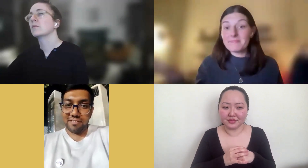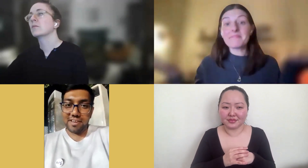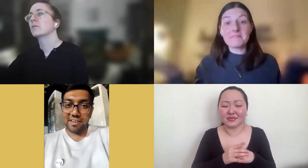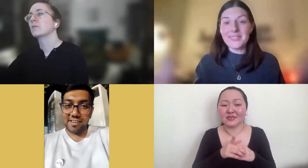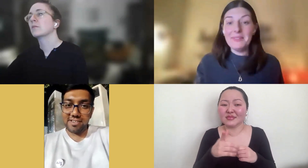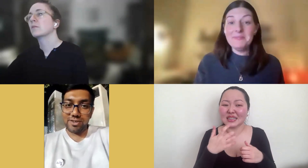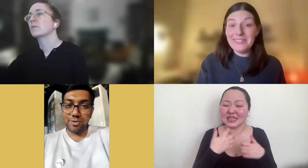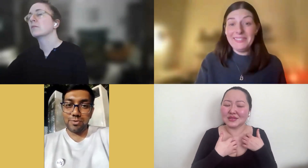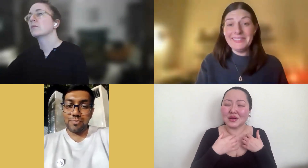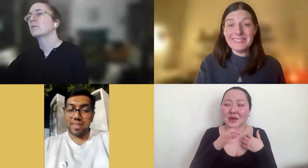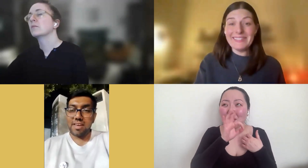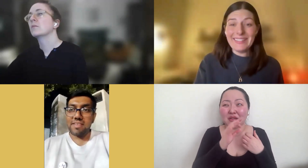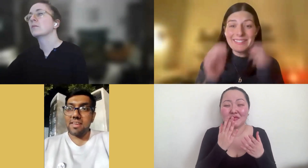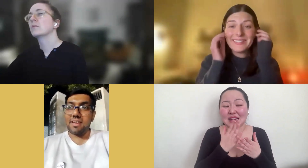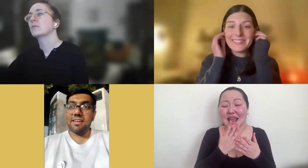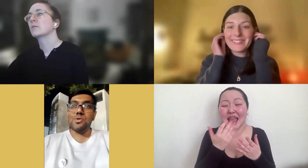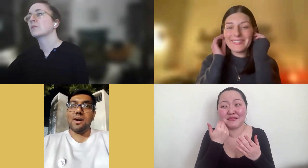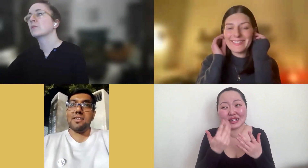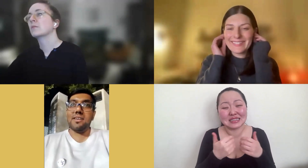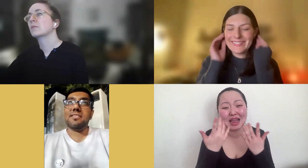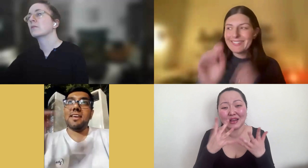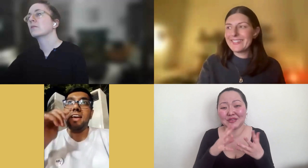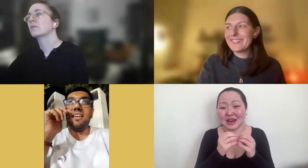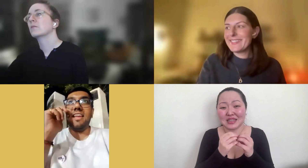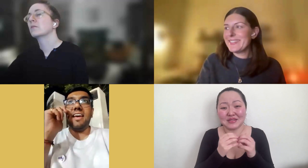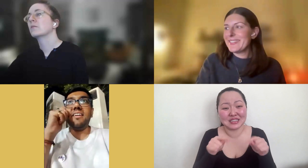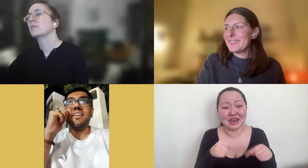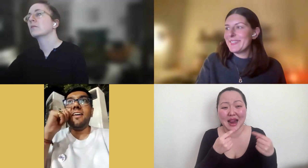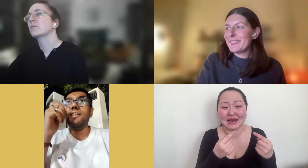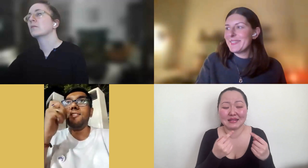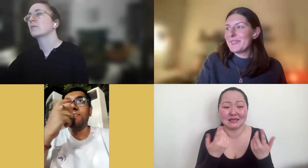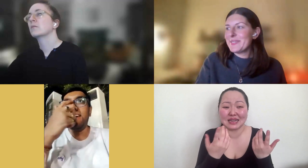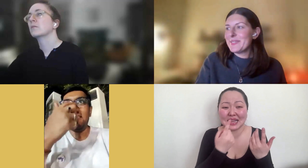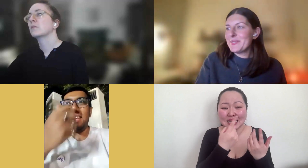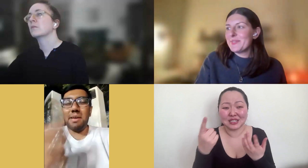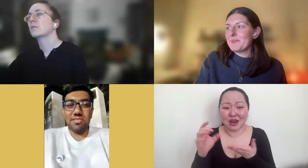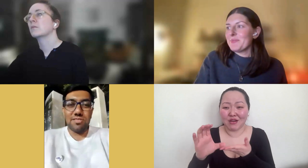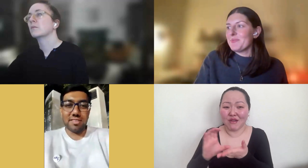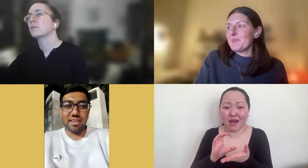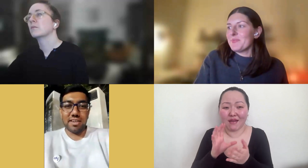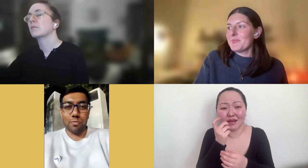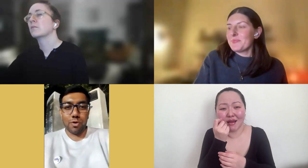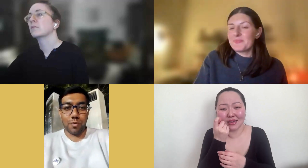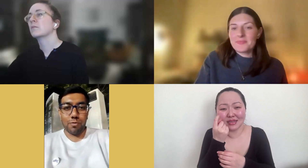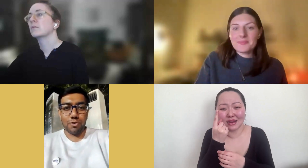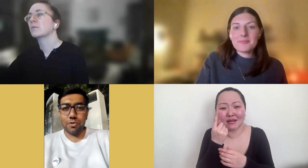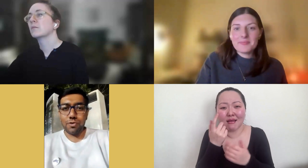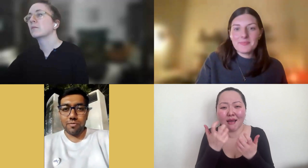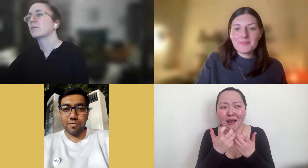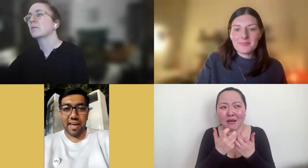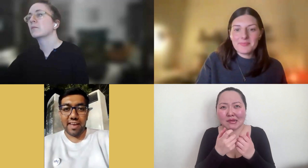With every grant. To understand, like, you know, how to get them interested in what we want to do,